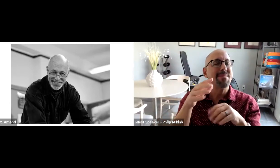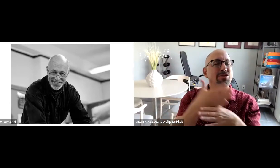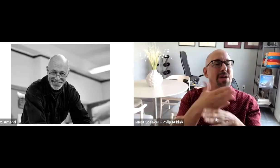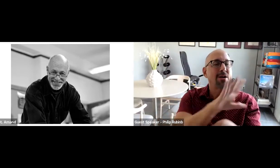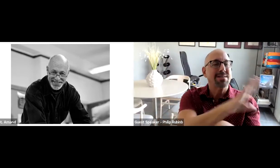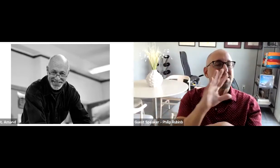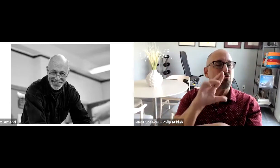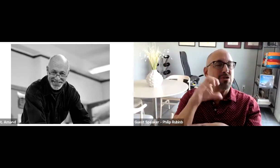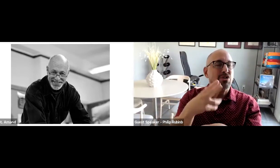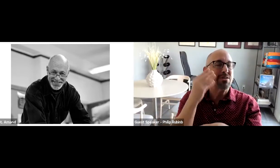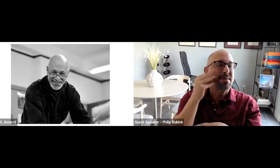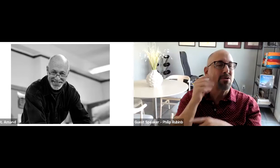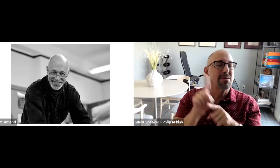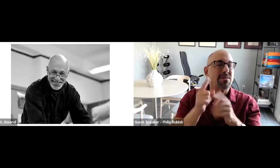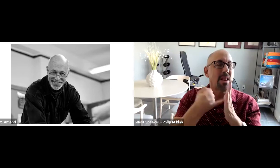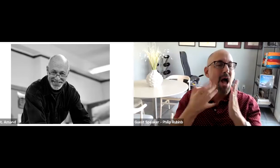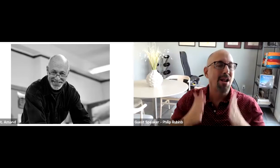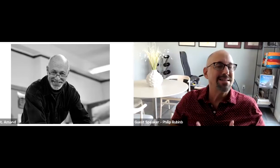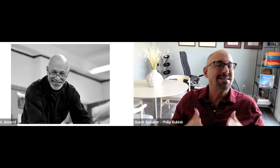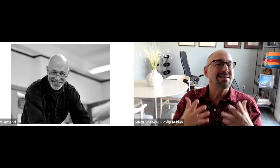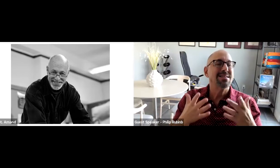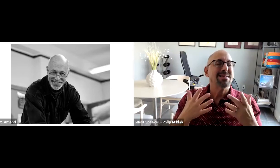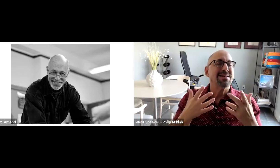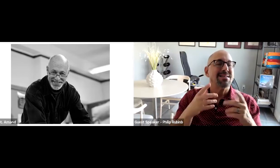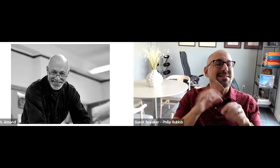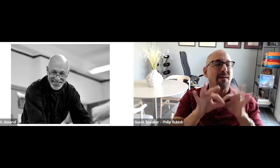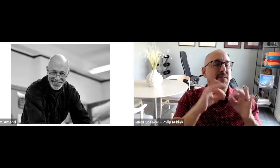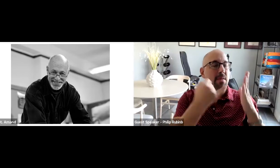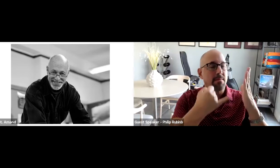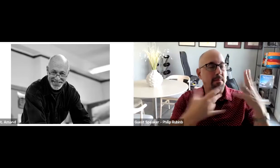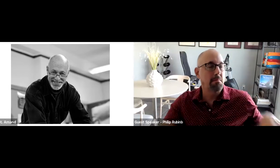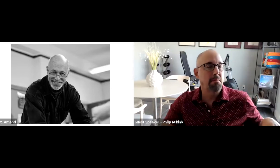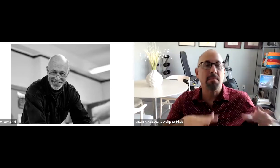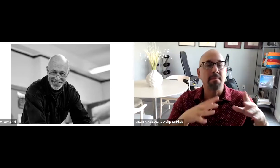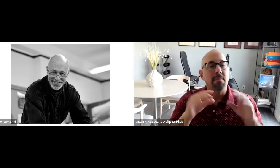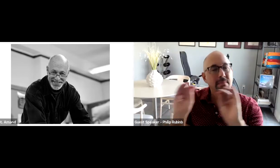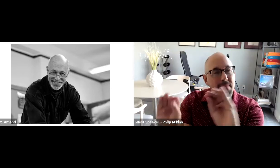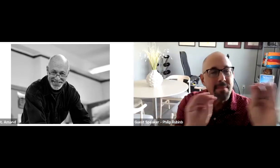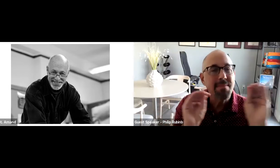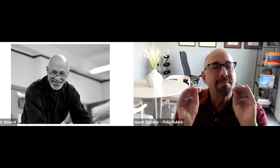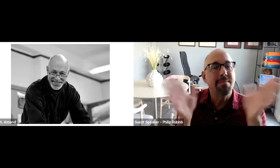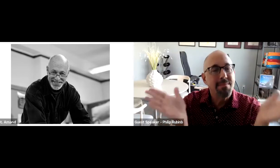the artist in residence at different areas and share his rich experience and artwork